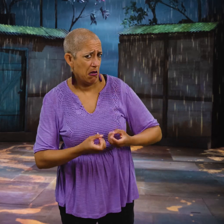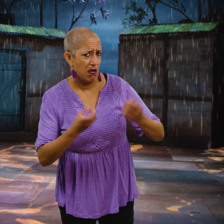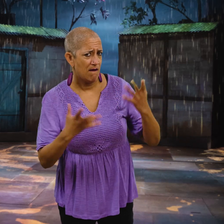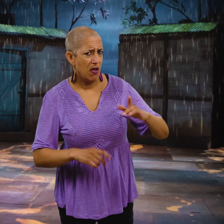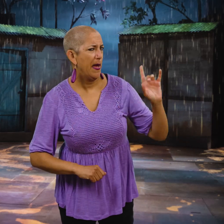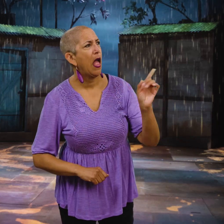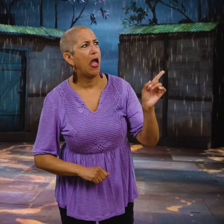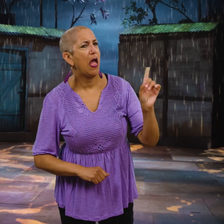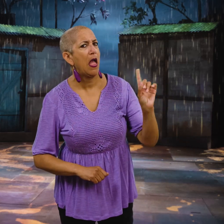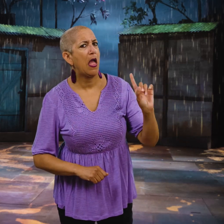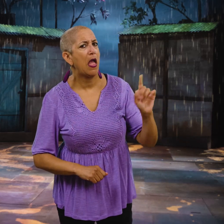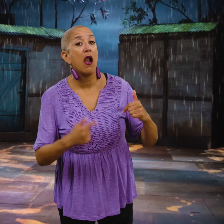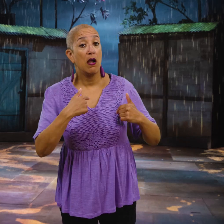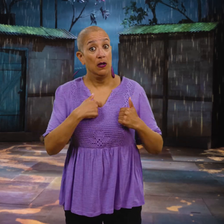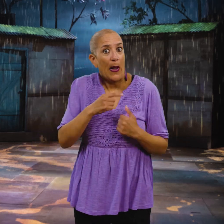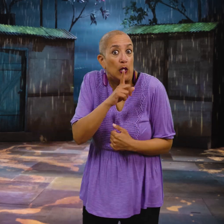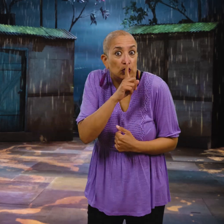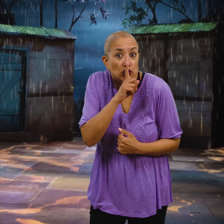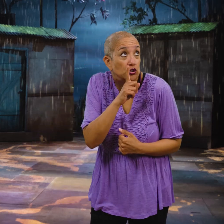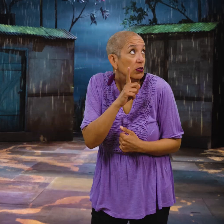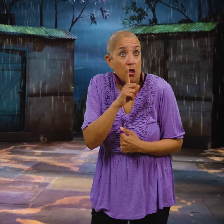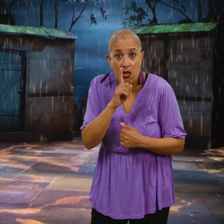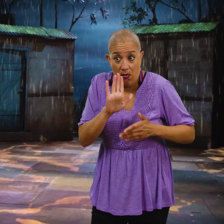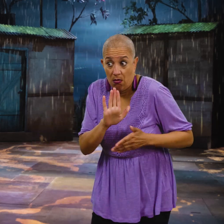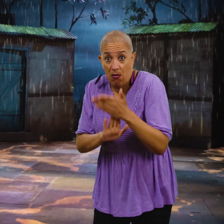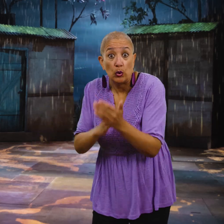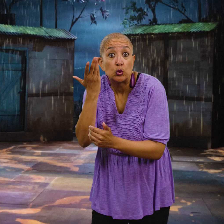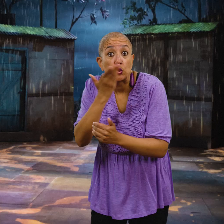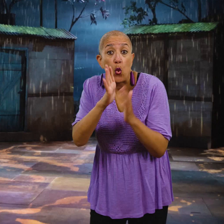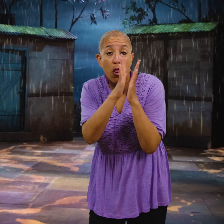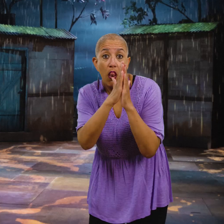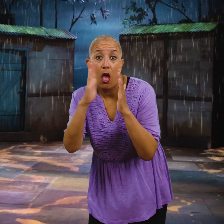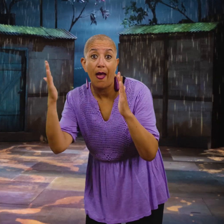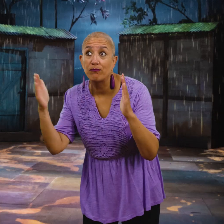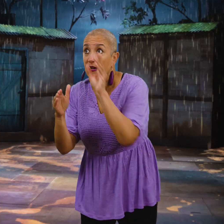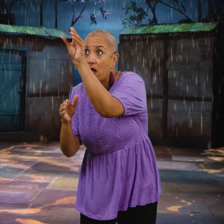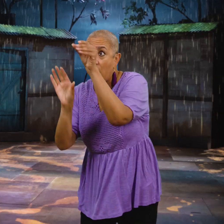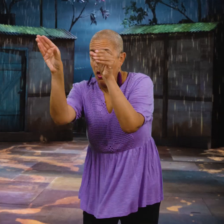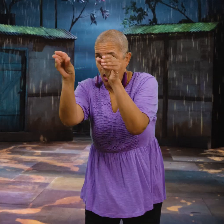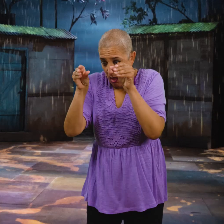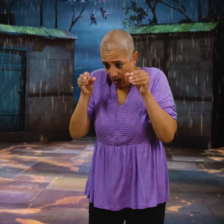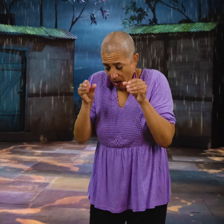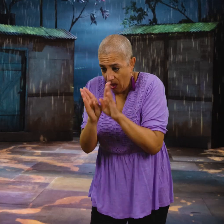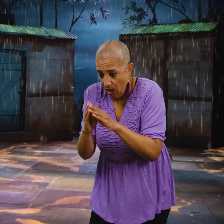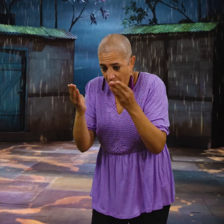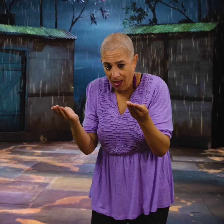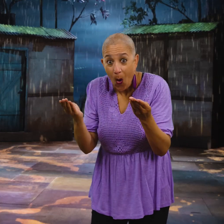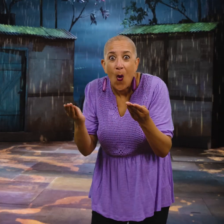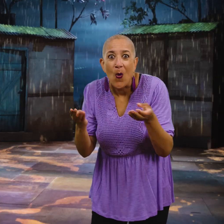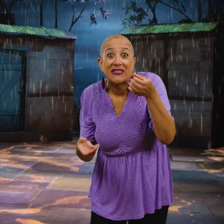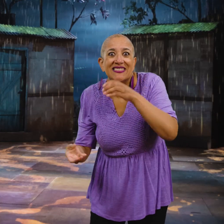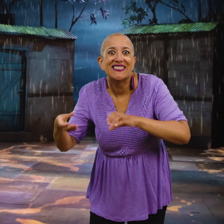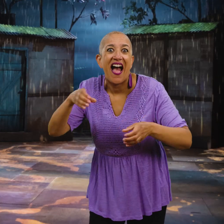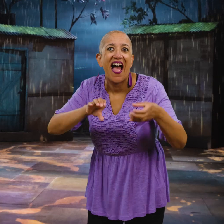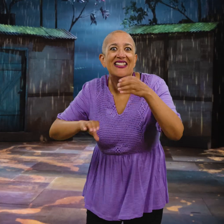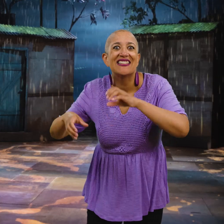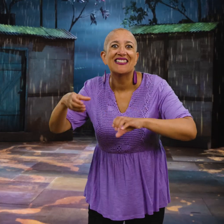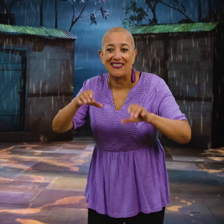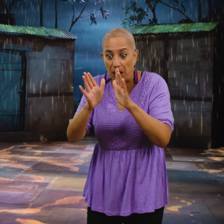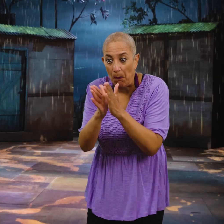He secretly visits the school library and reads science books